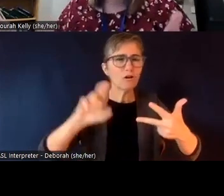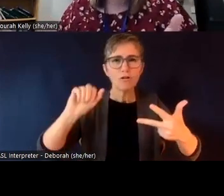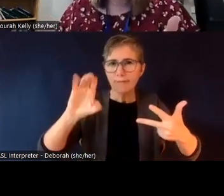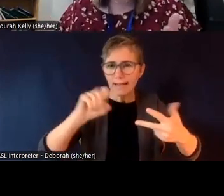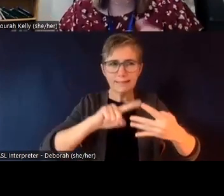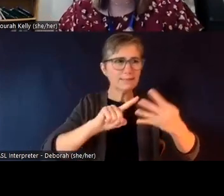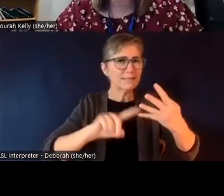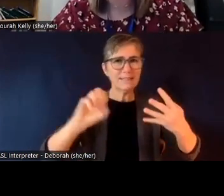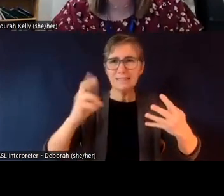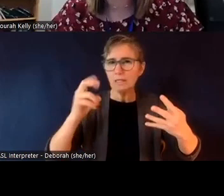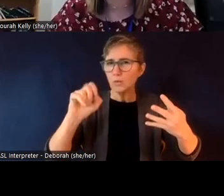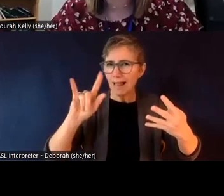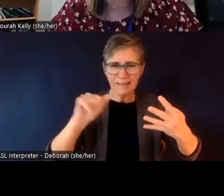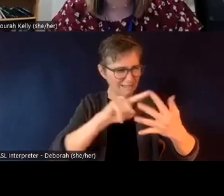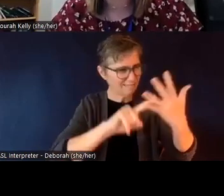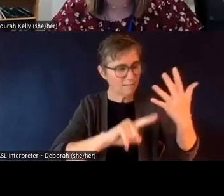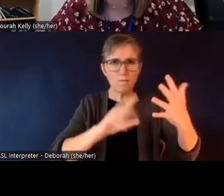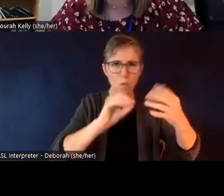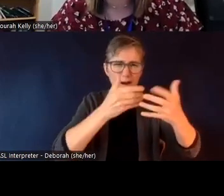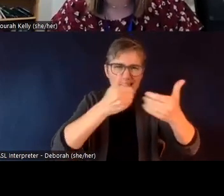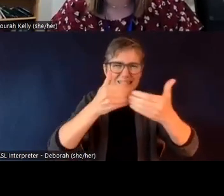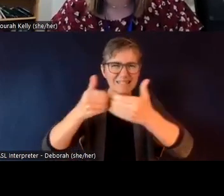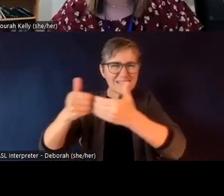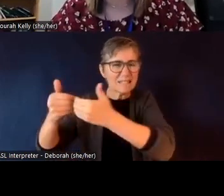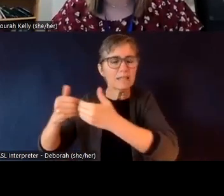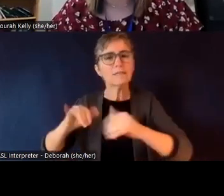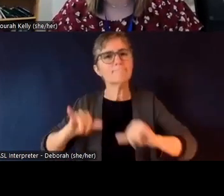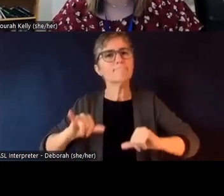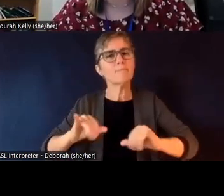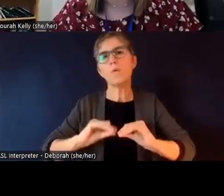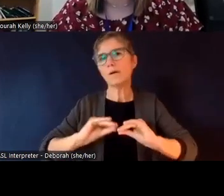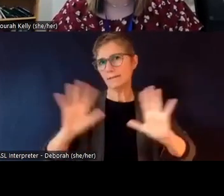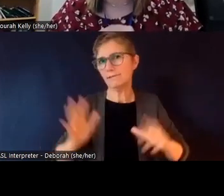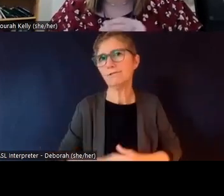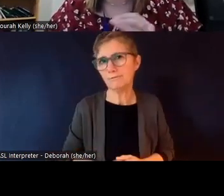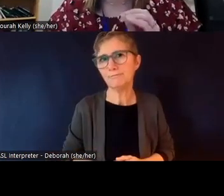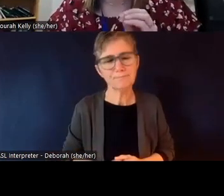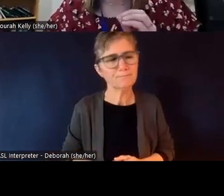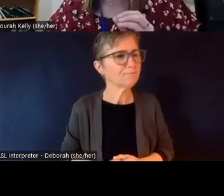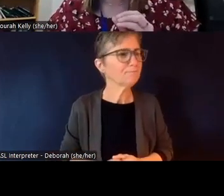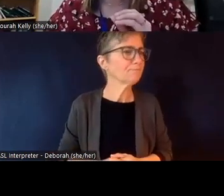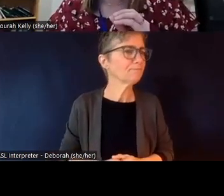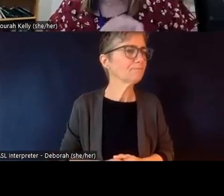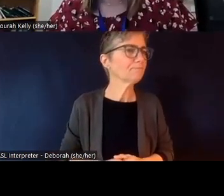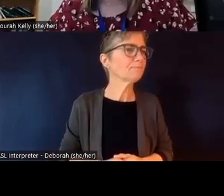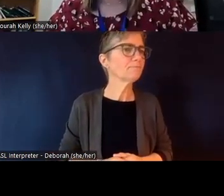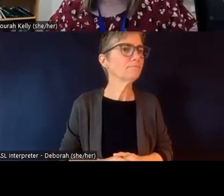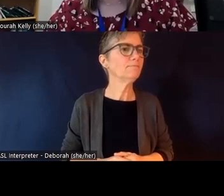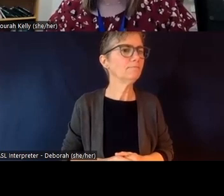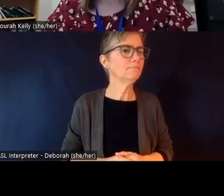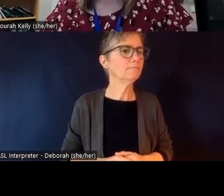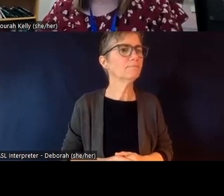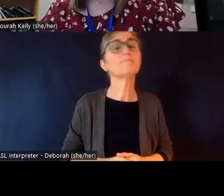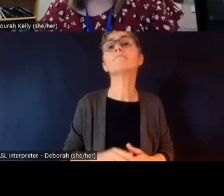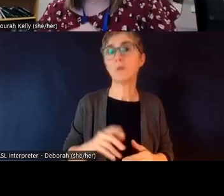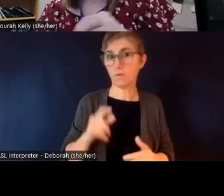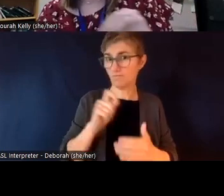just some strengths of these analysis. So these are four papers that cover a range of